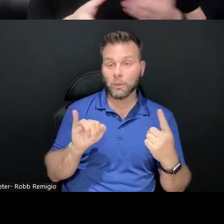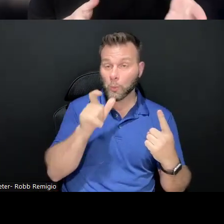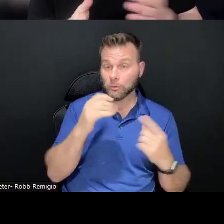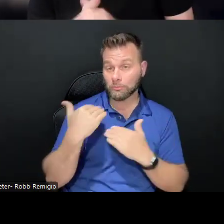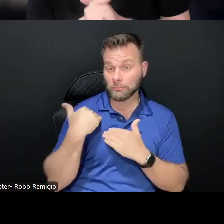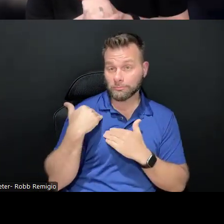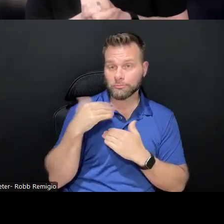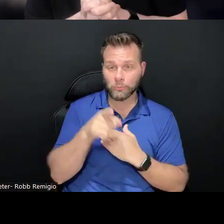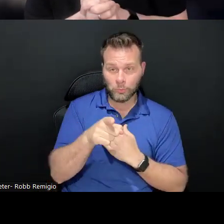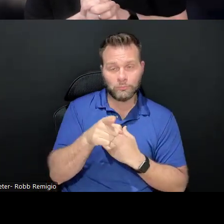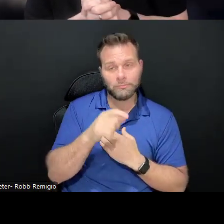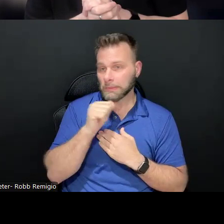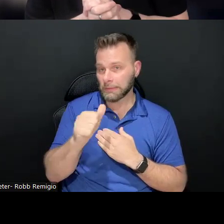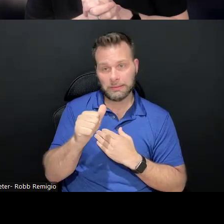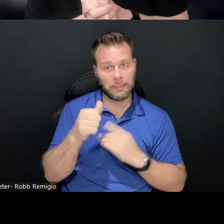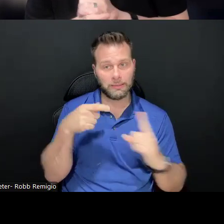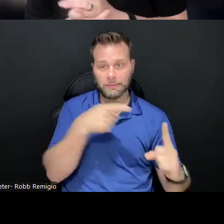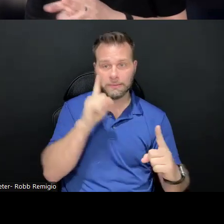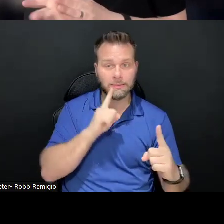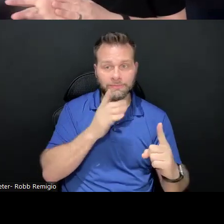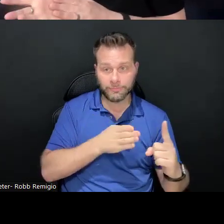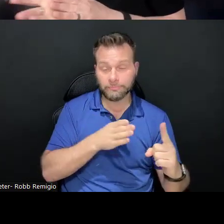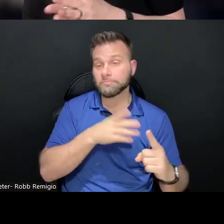covers of the interpreter. Next slide, please.